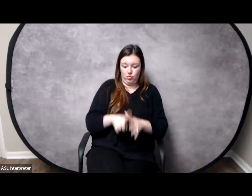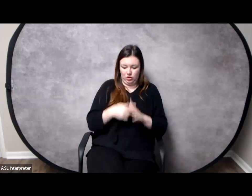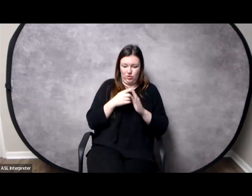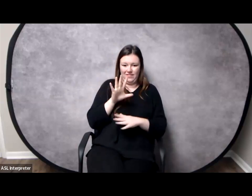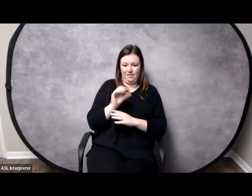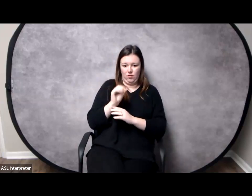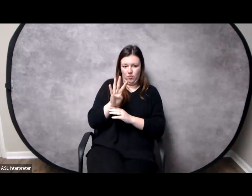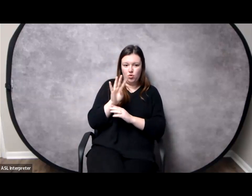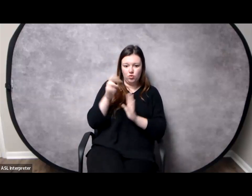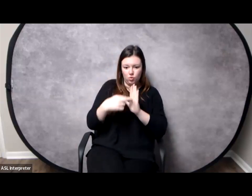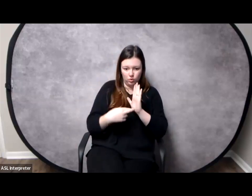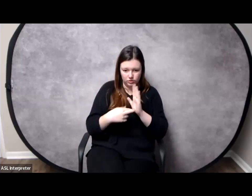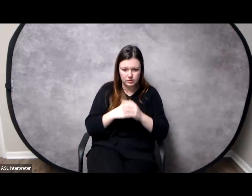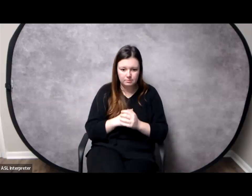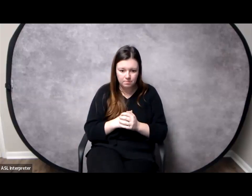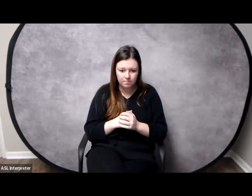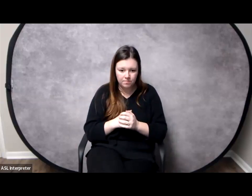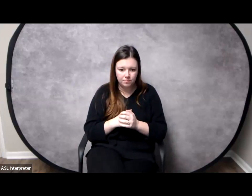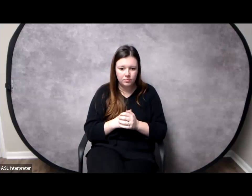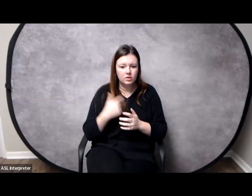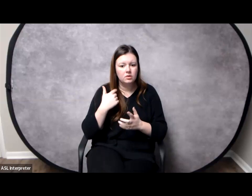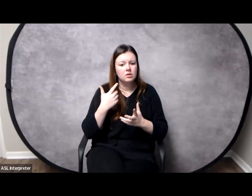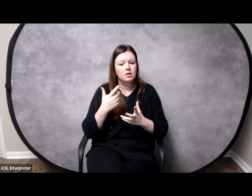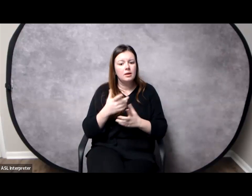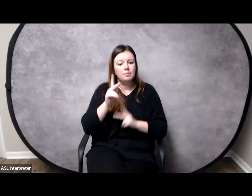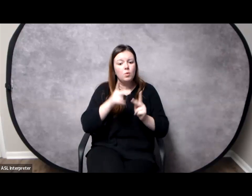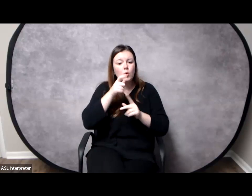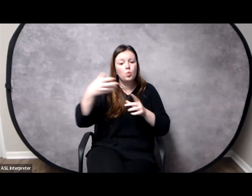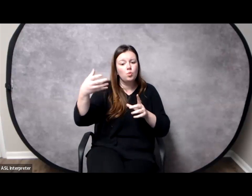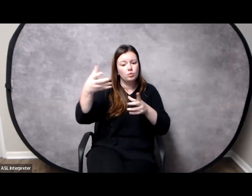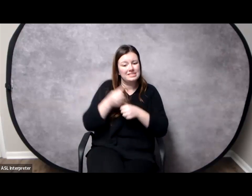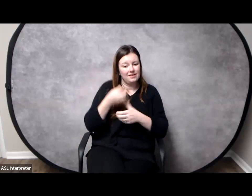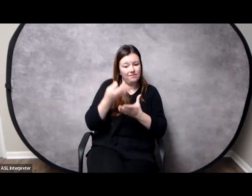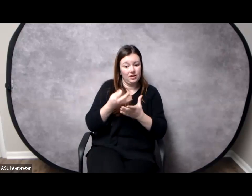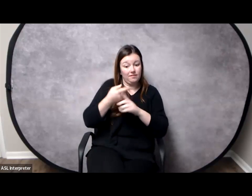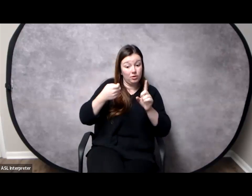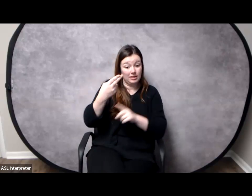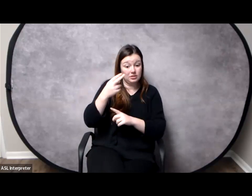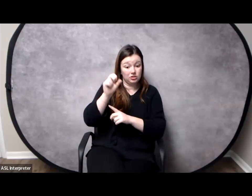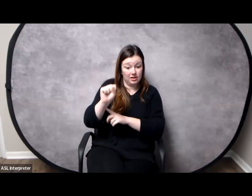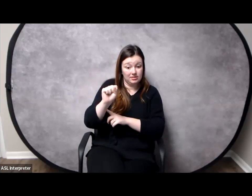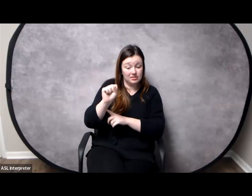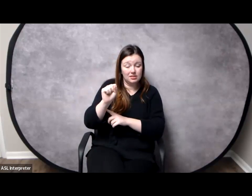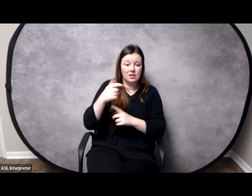most of them are also covered by the provisions of the ADA. So we want to be clear. We want to use consistent language.